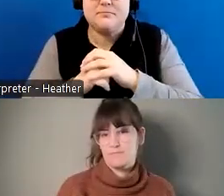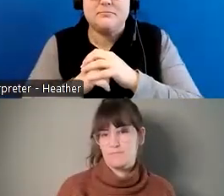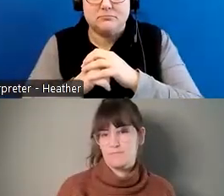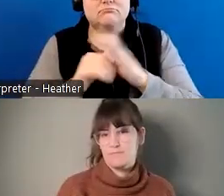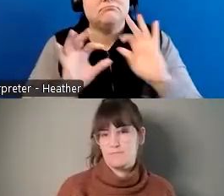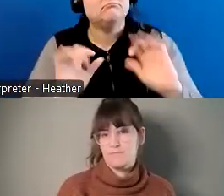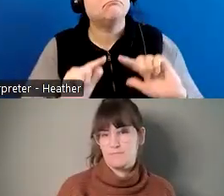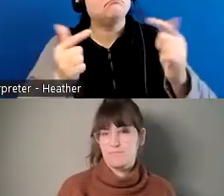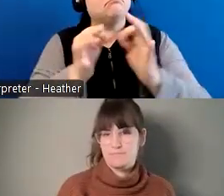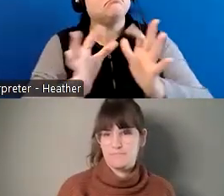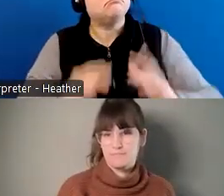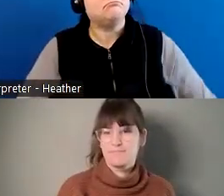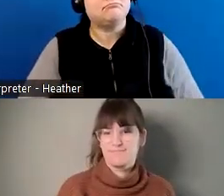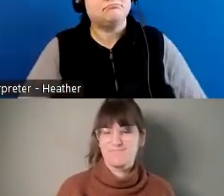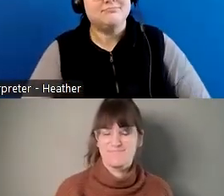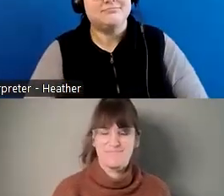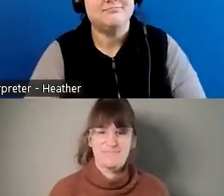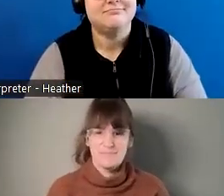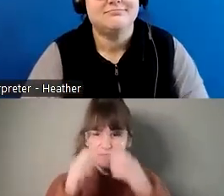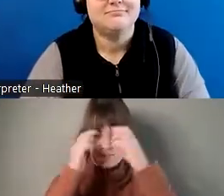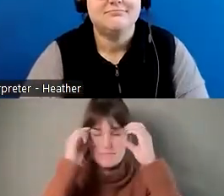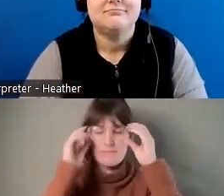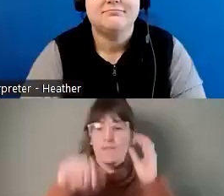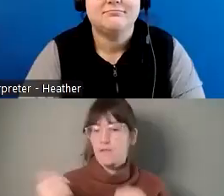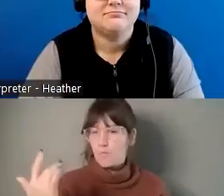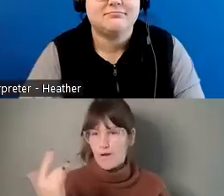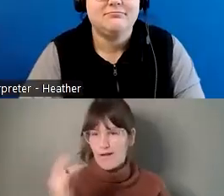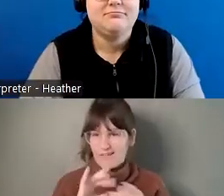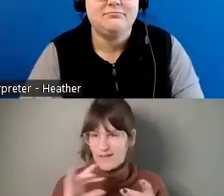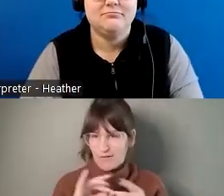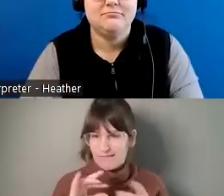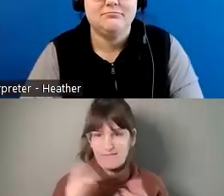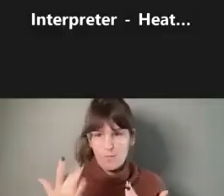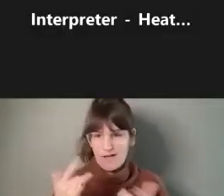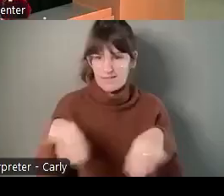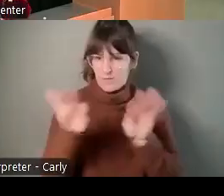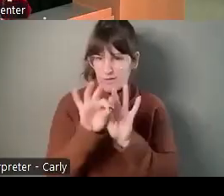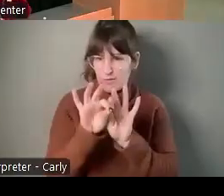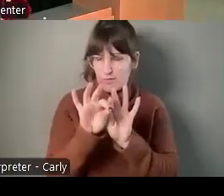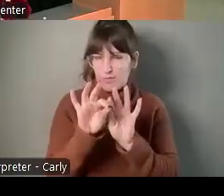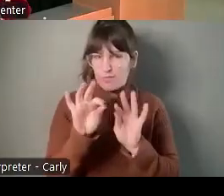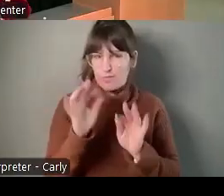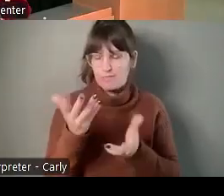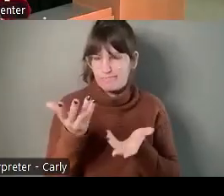other is about narrative. Why narrative? Why is a narrative critical rather than just the